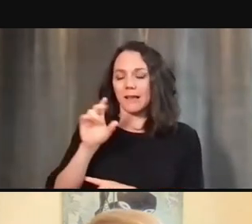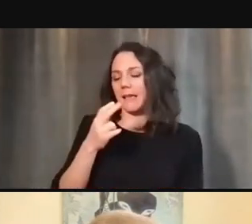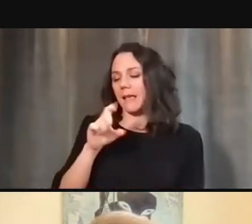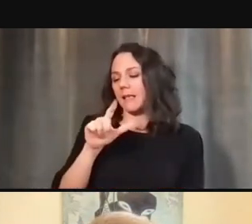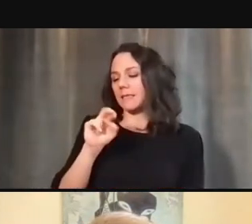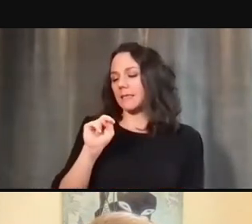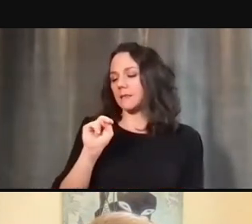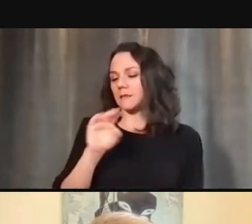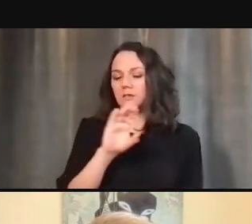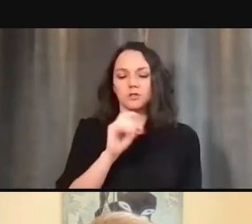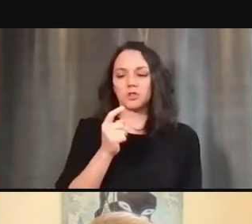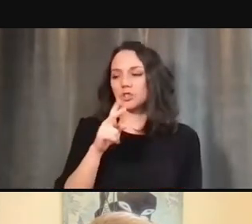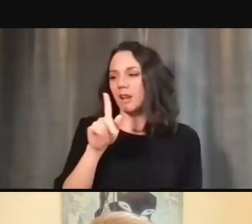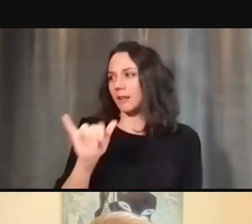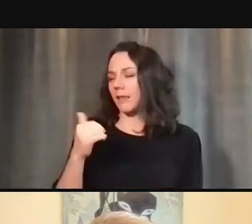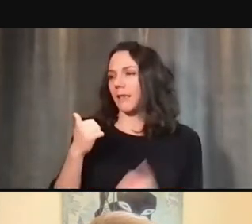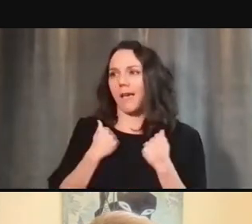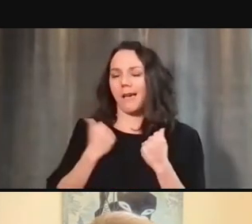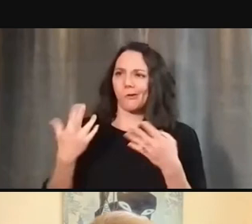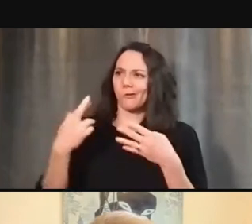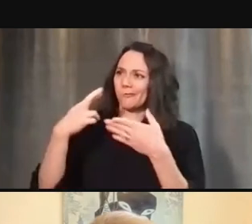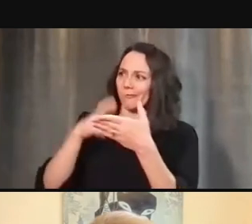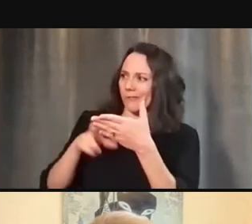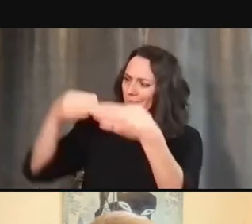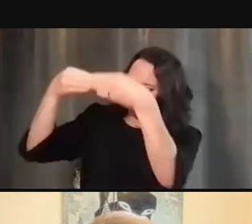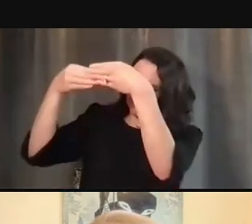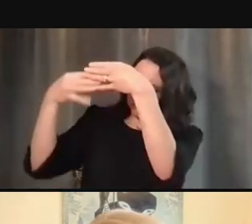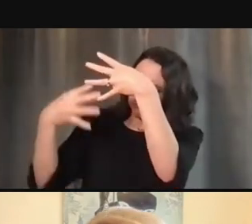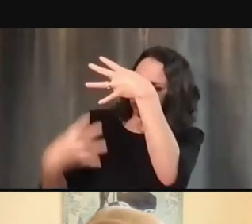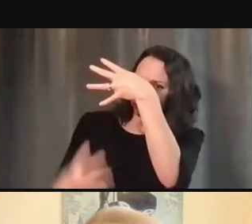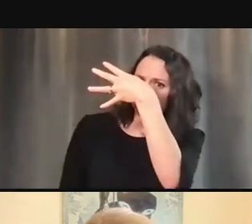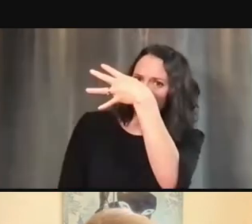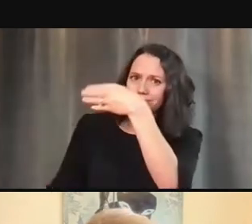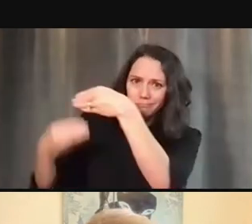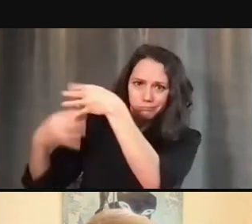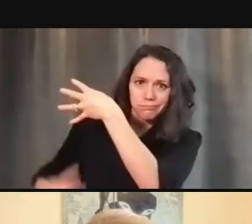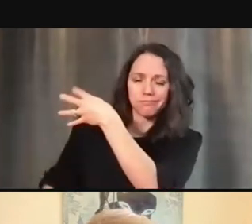I mean, they have done no end of research, and it's all outcomes based.